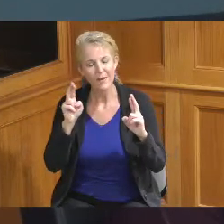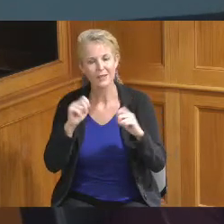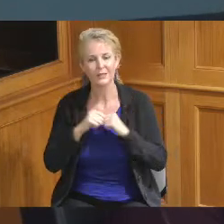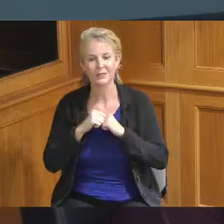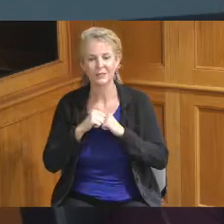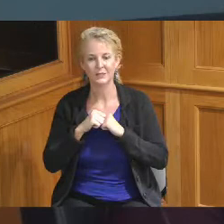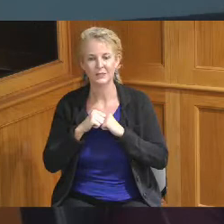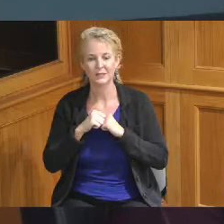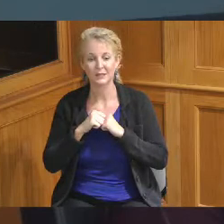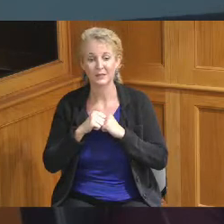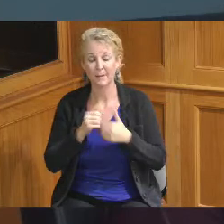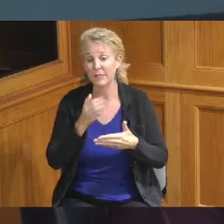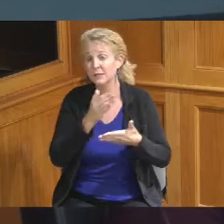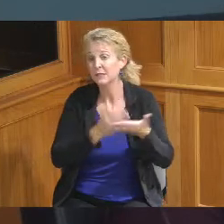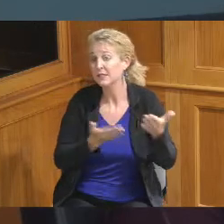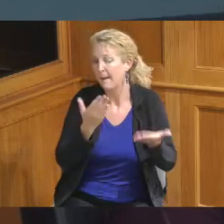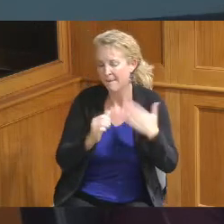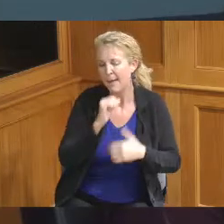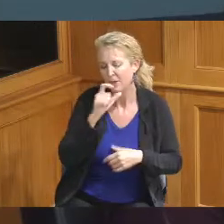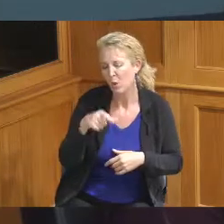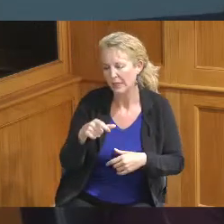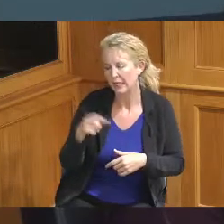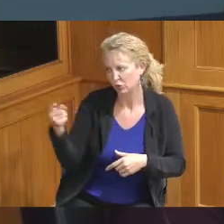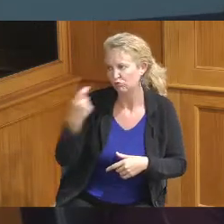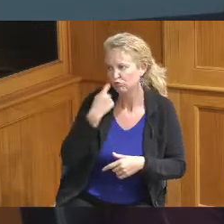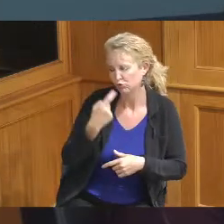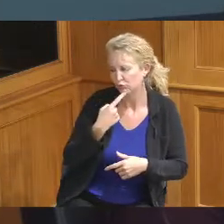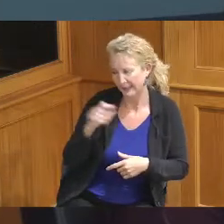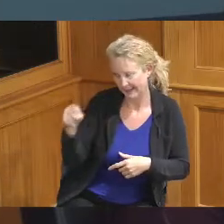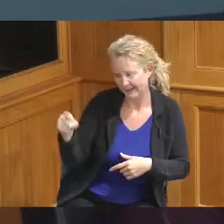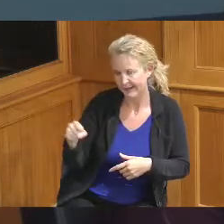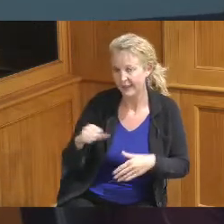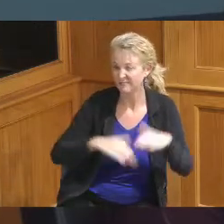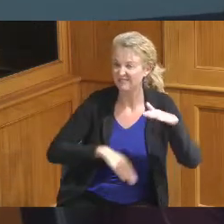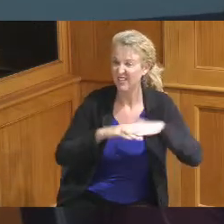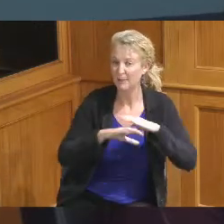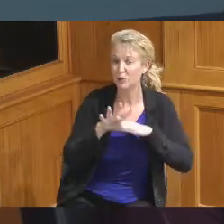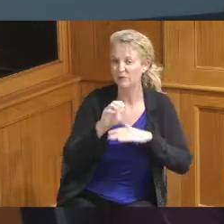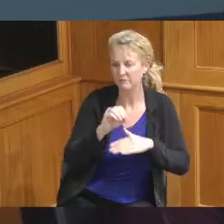well some of them may not need as as much as you were saying the maximum is 50 so but I'm thinking